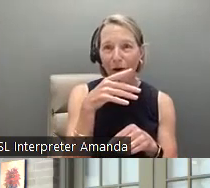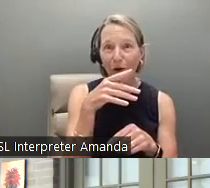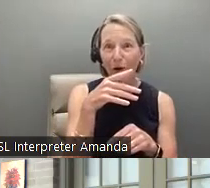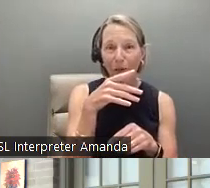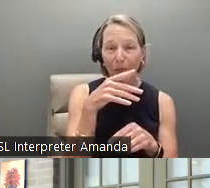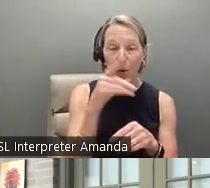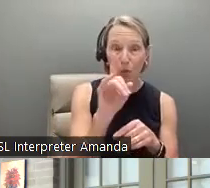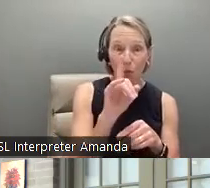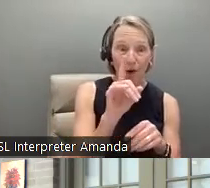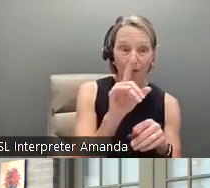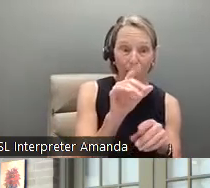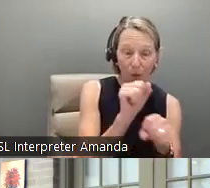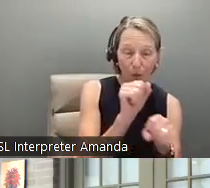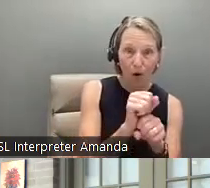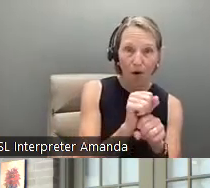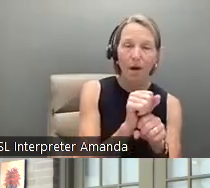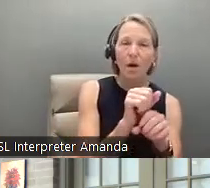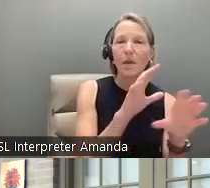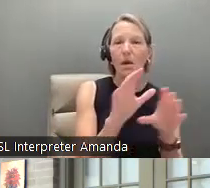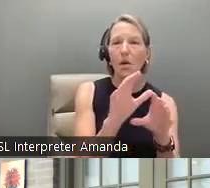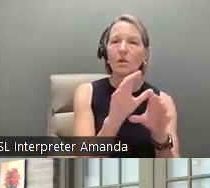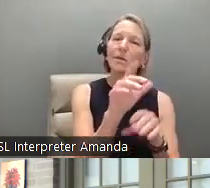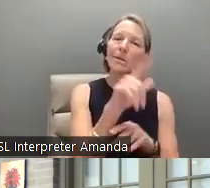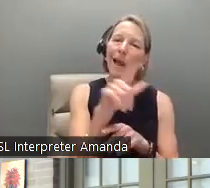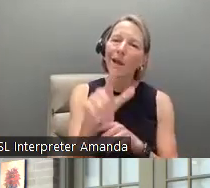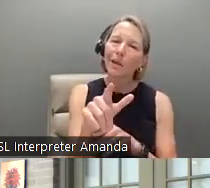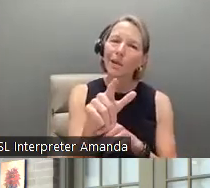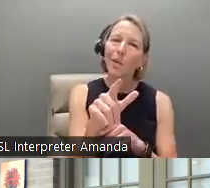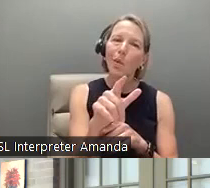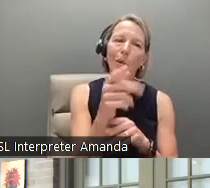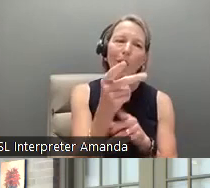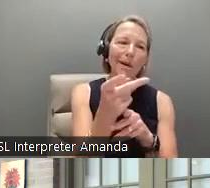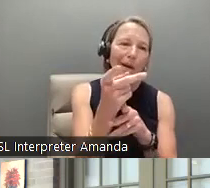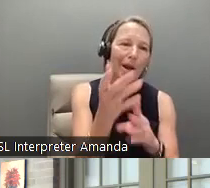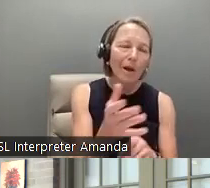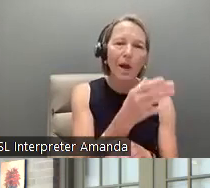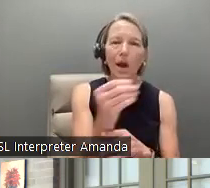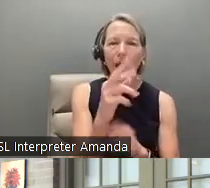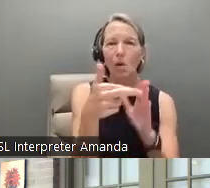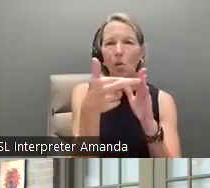men's employer they also acted as the landlord, their caregivers, and their representative payee